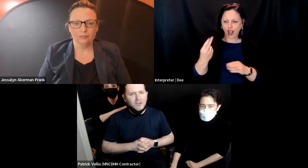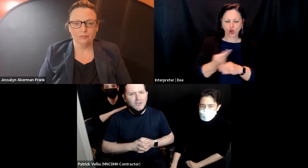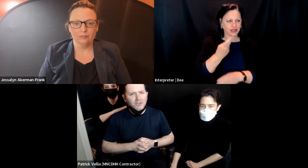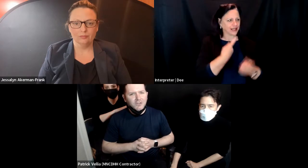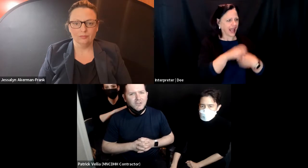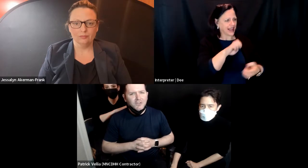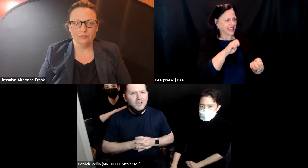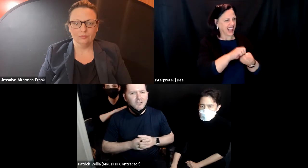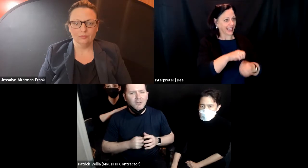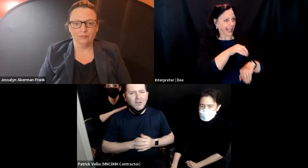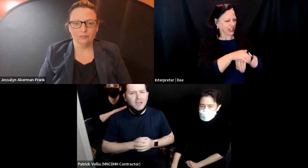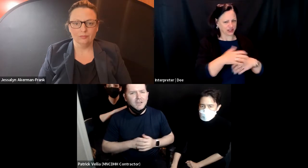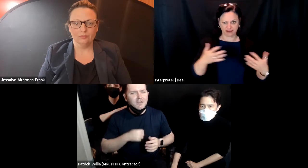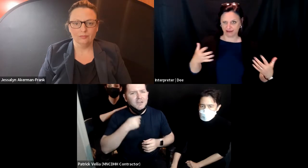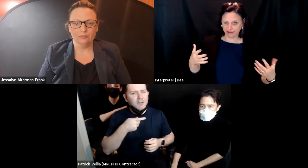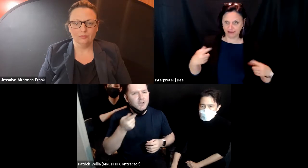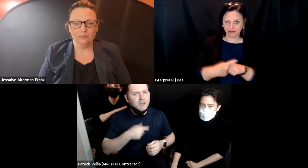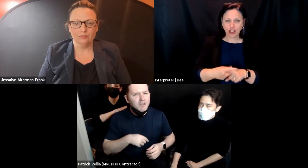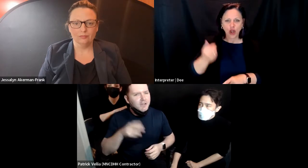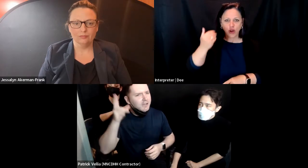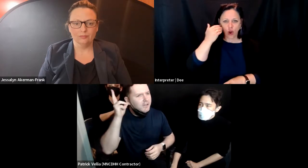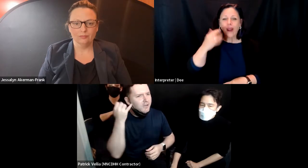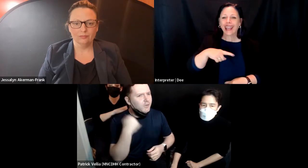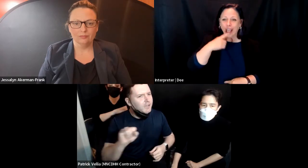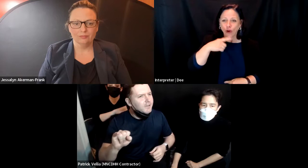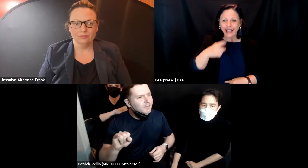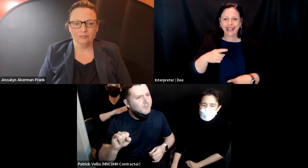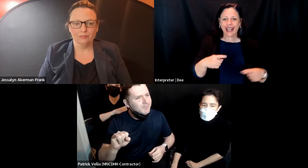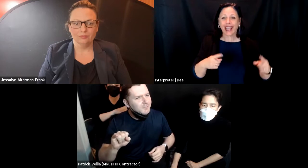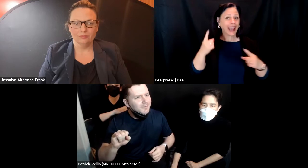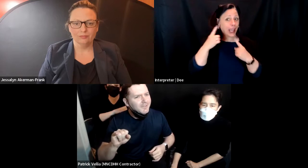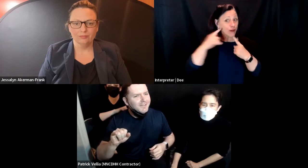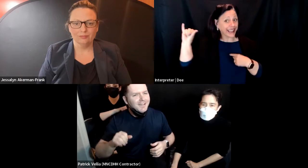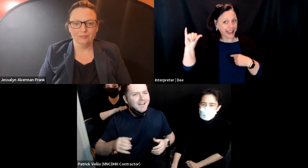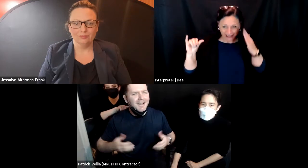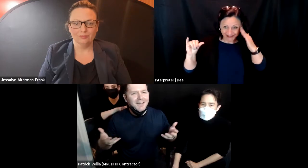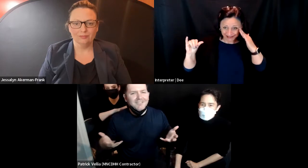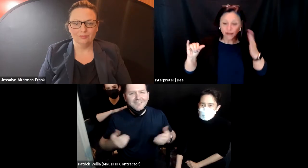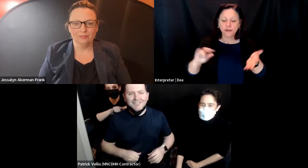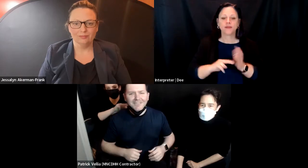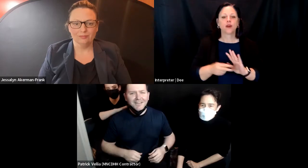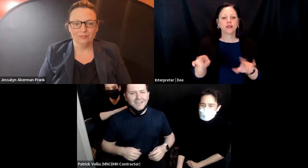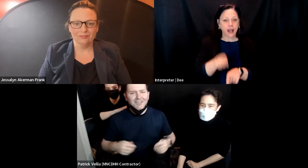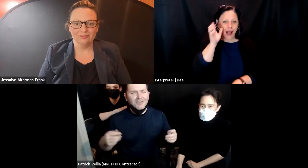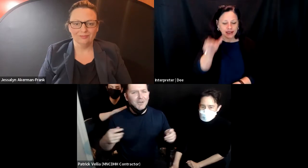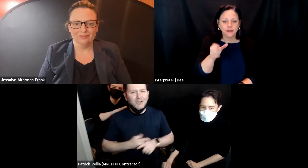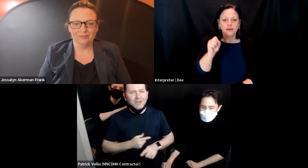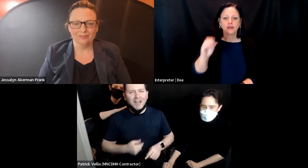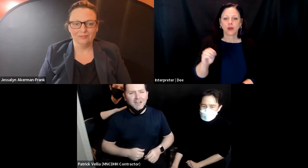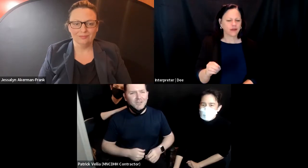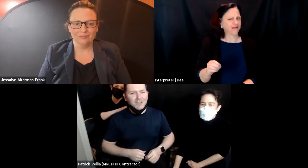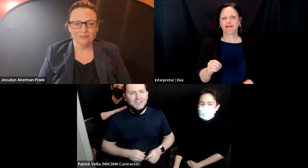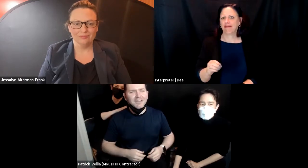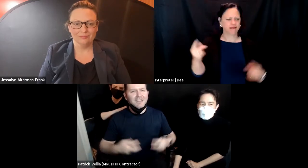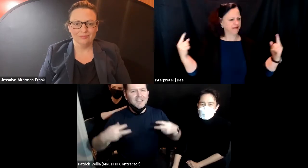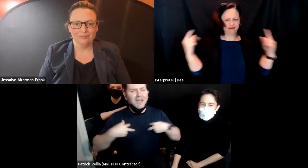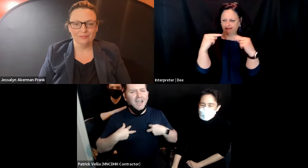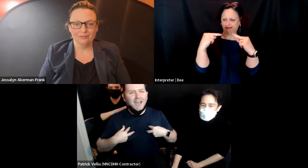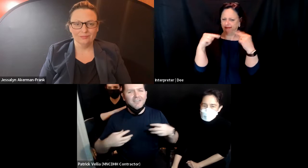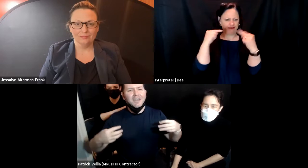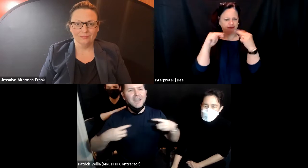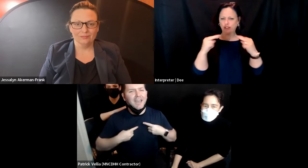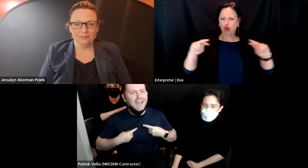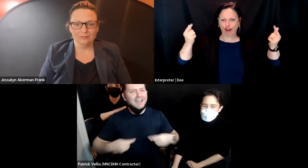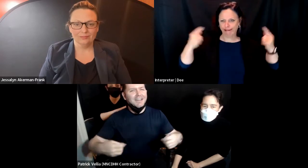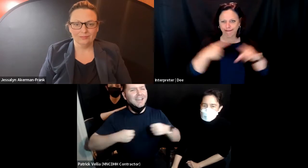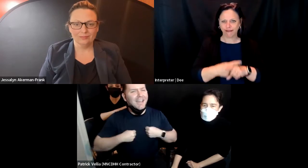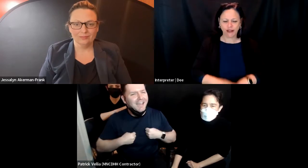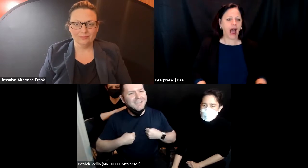Like I said, my school had me using signed exact English, so mom tried to take ASL 2.